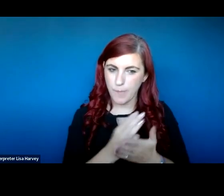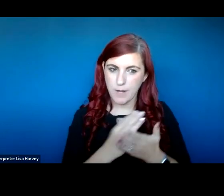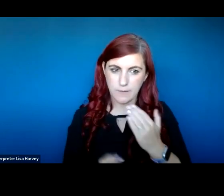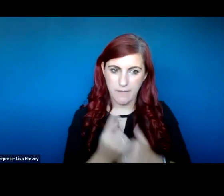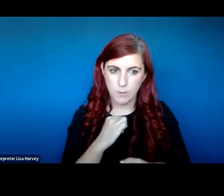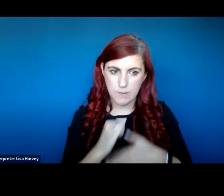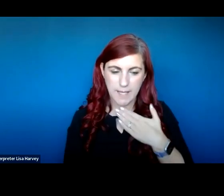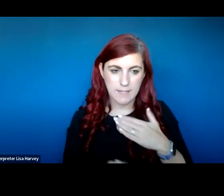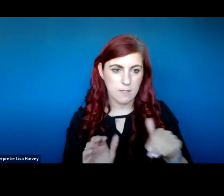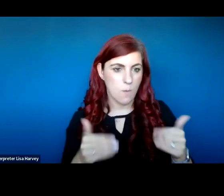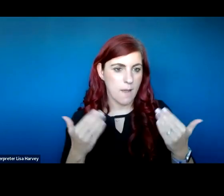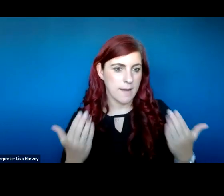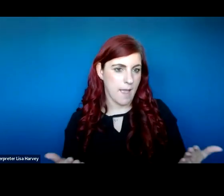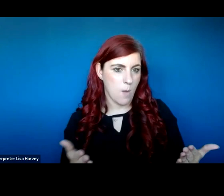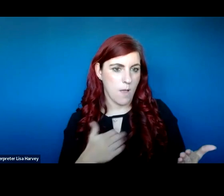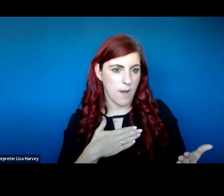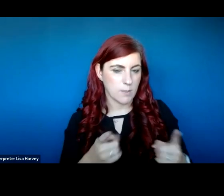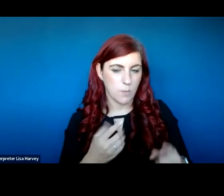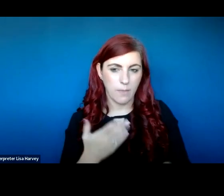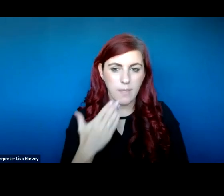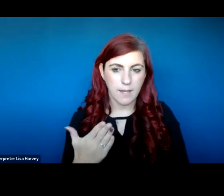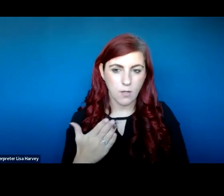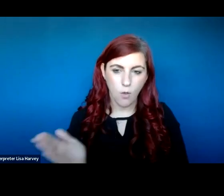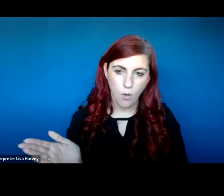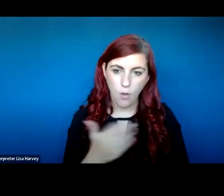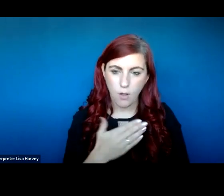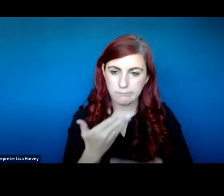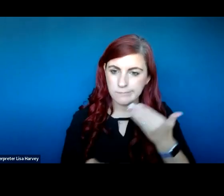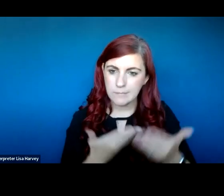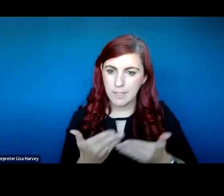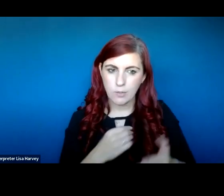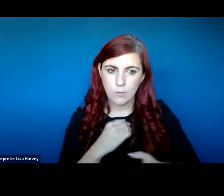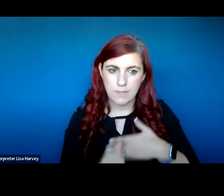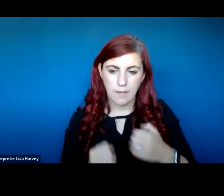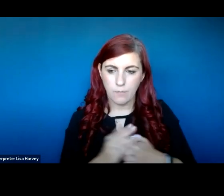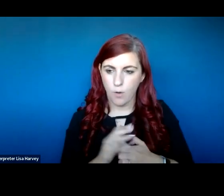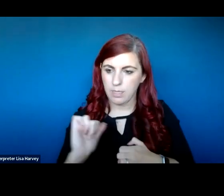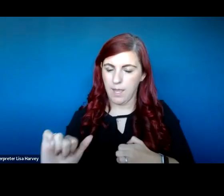So what I want to do is thank all our speakers for very insightful and thought